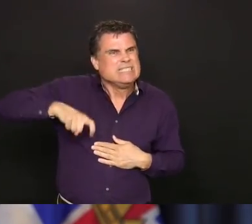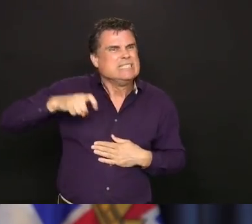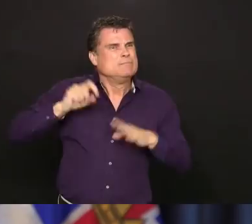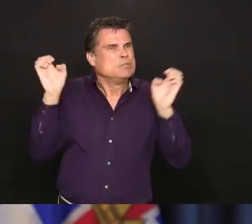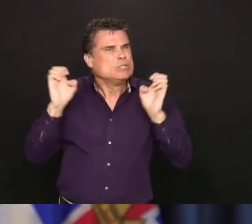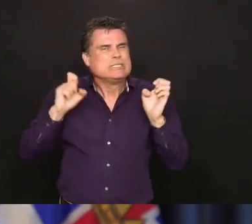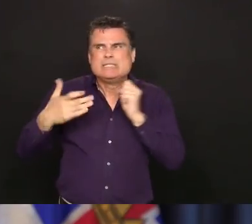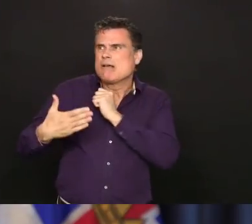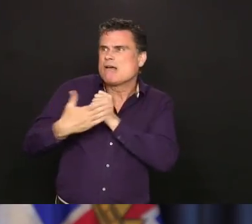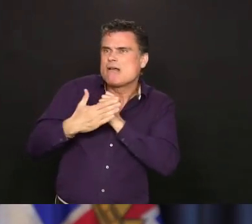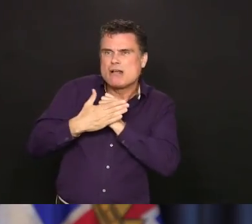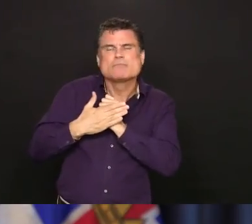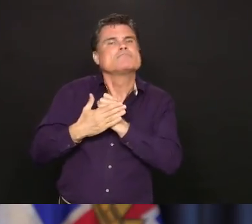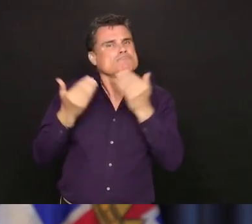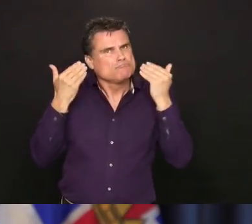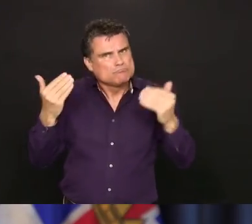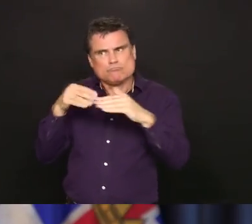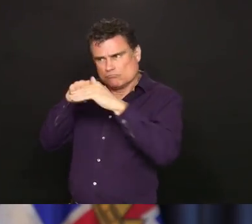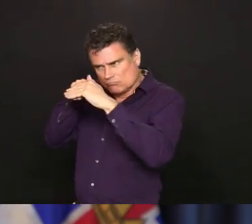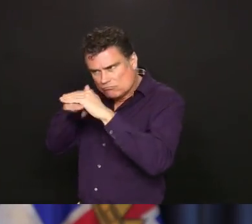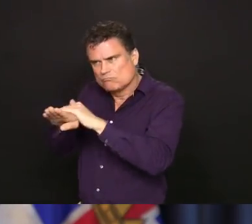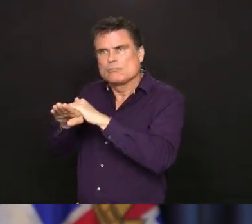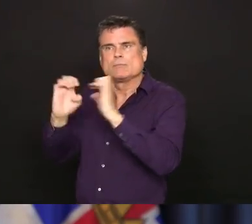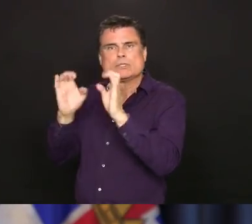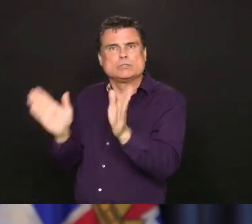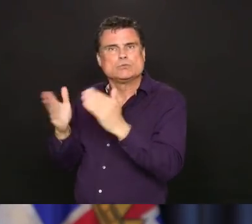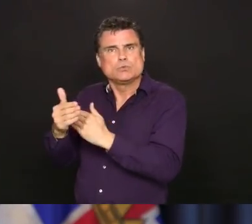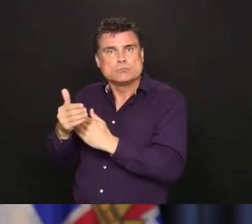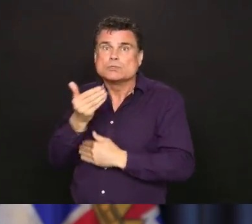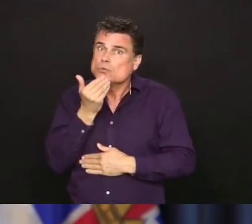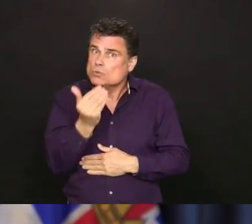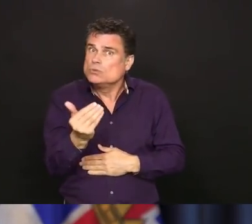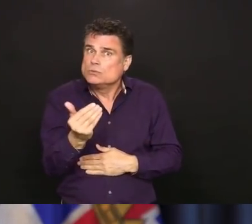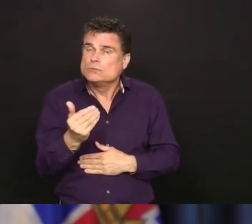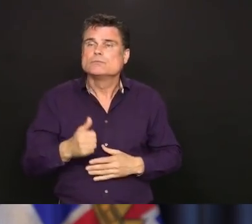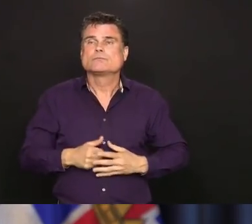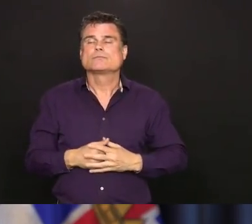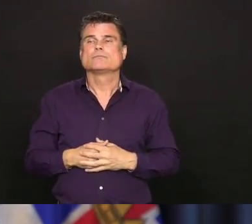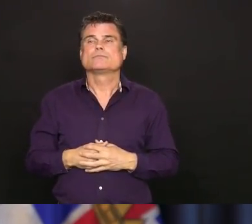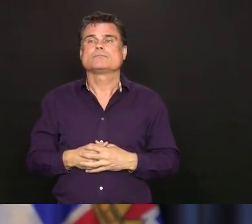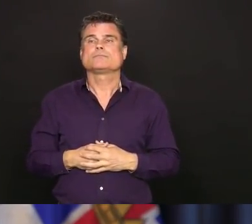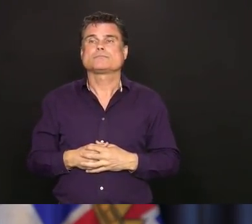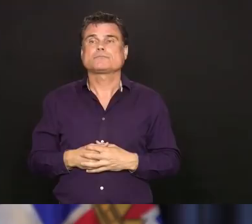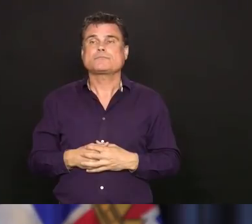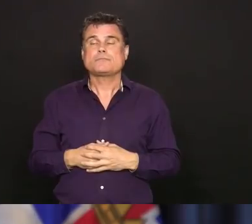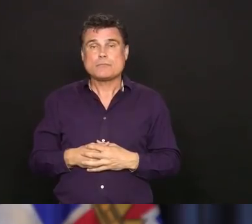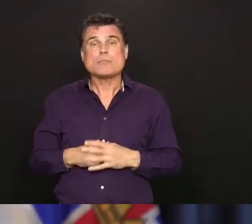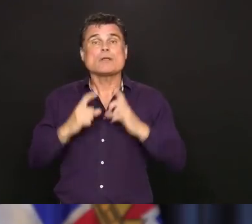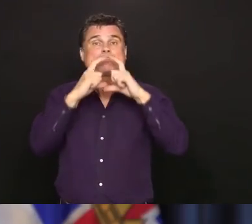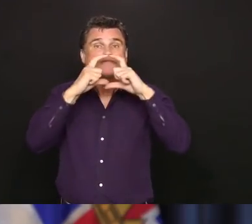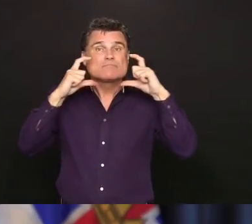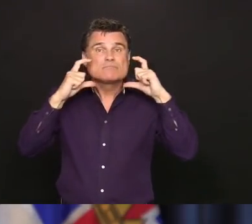around personal protective equipment, and in particular, with respect respirators.